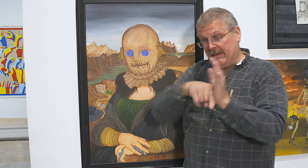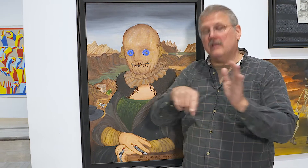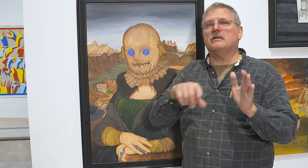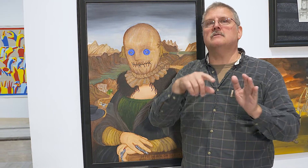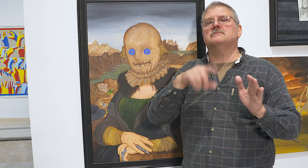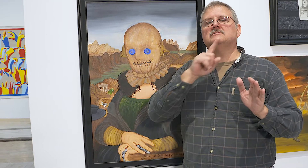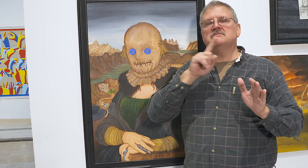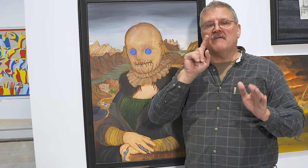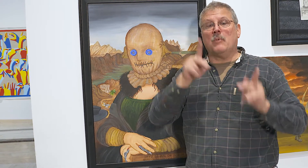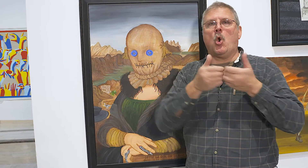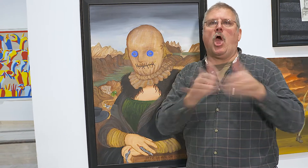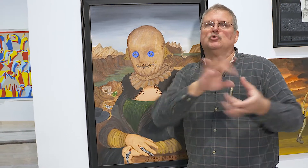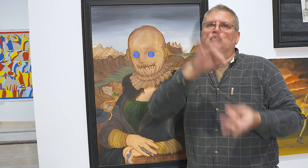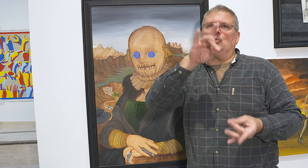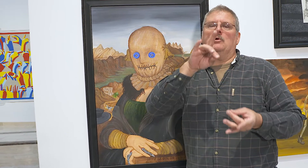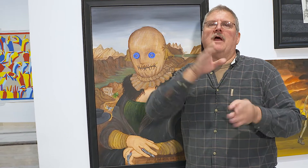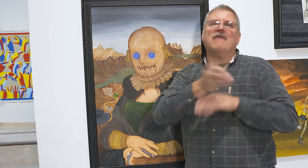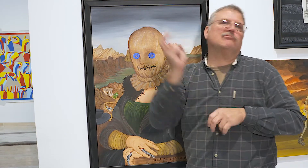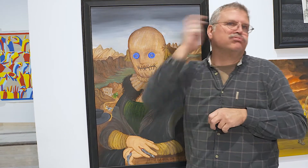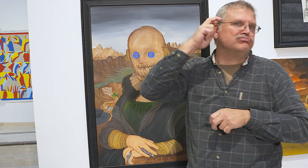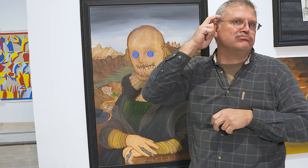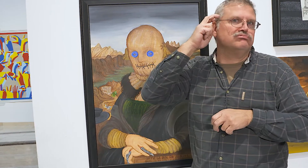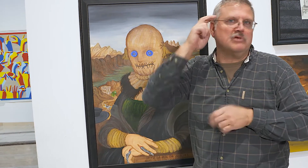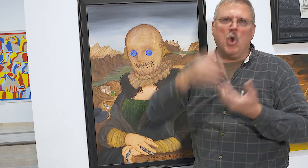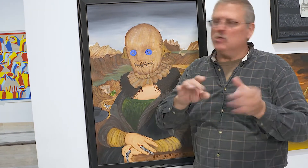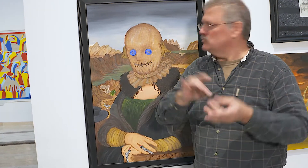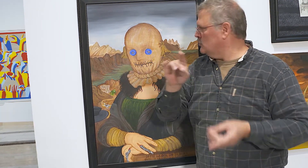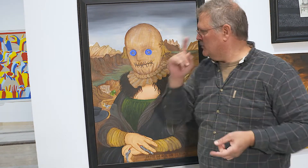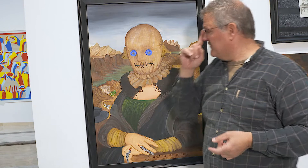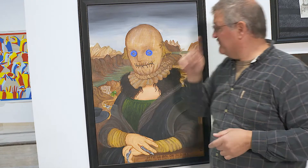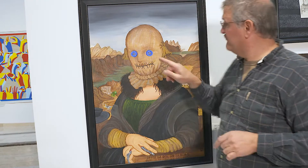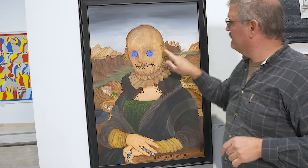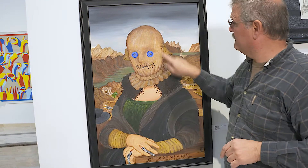meaning a deaf person loses their soul after receiving a cochlear implant.